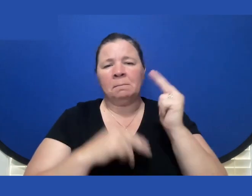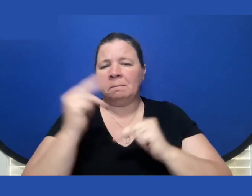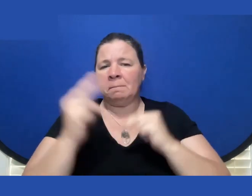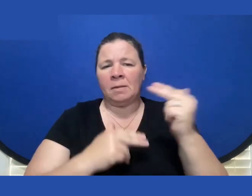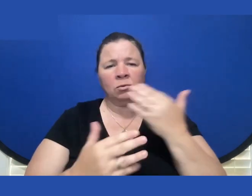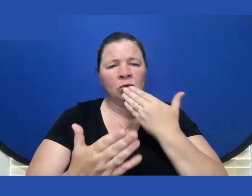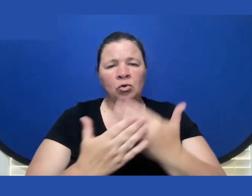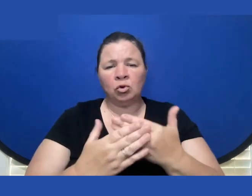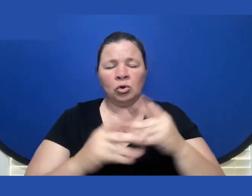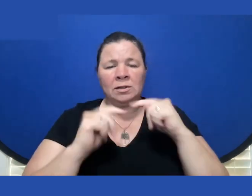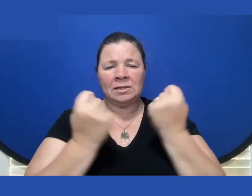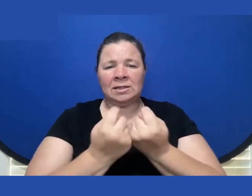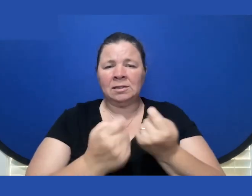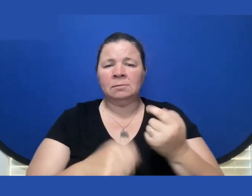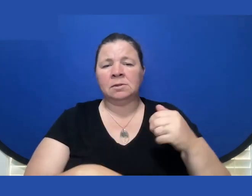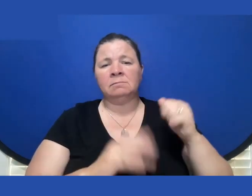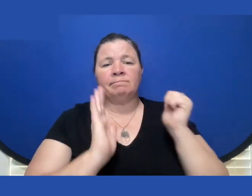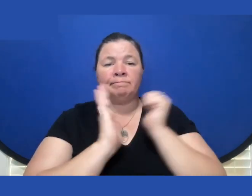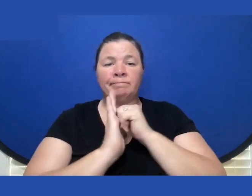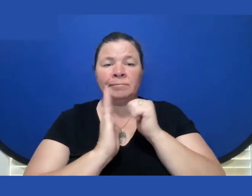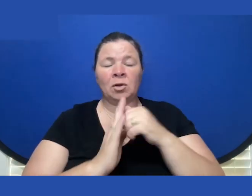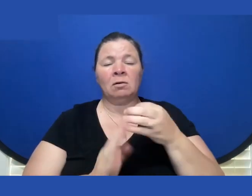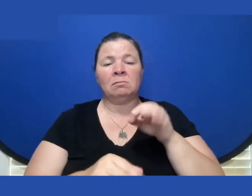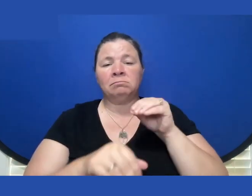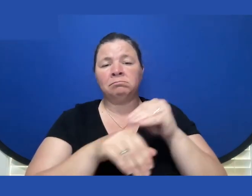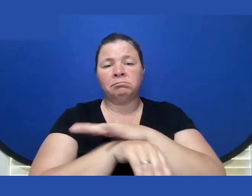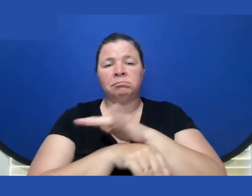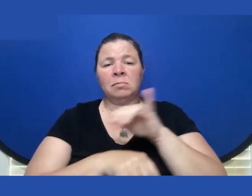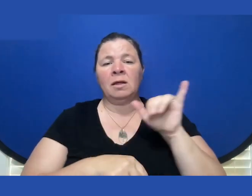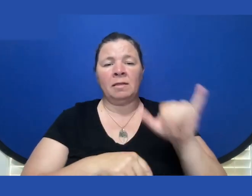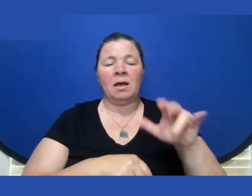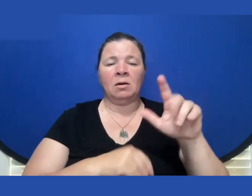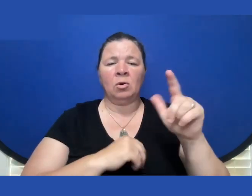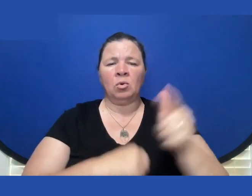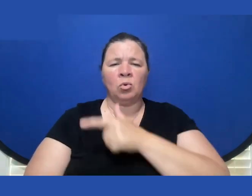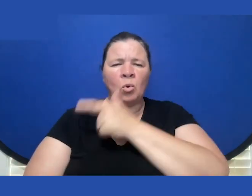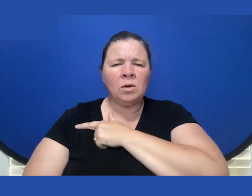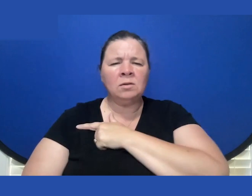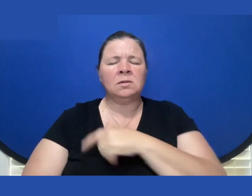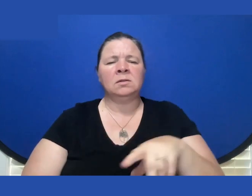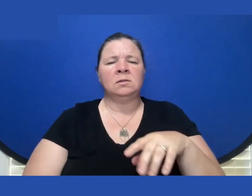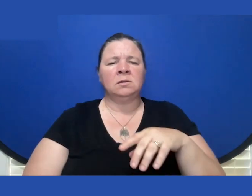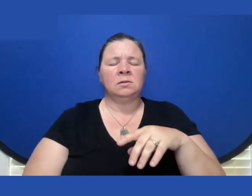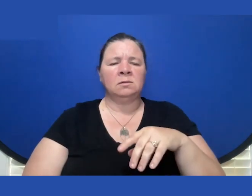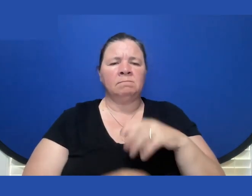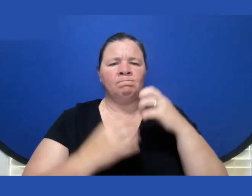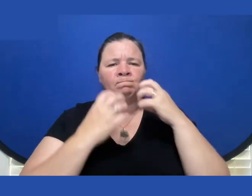and that knock-on effects there. You know, it's the loyalty and the dedication when you give someone that opportunity